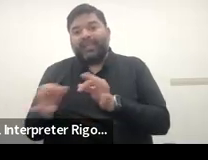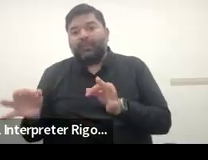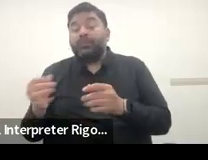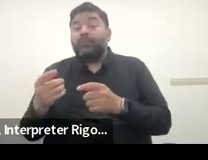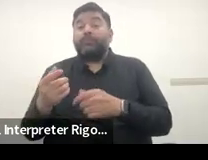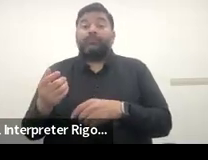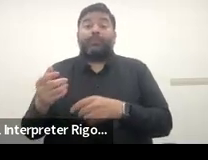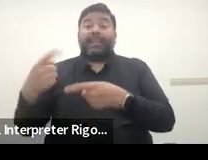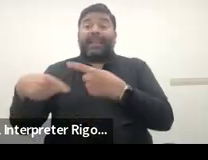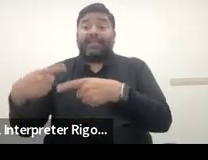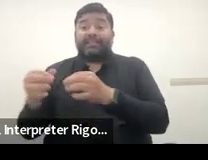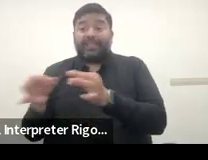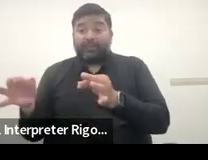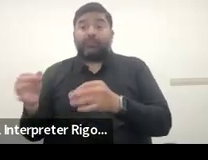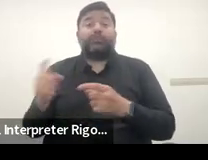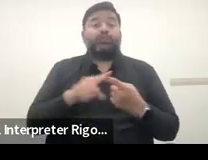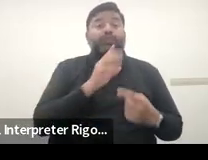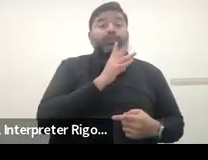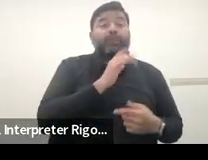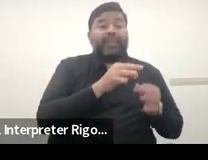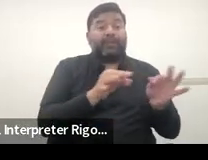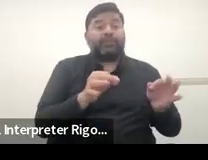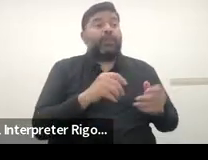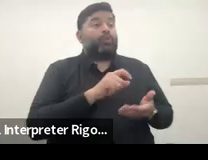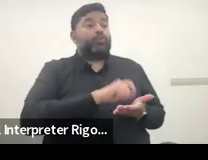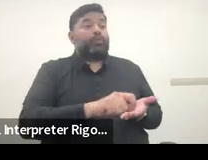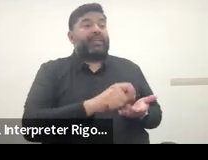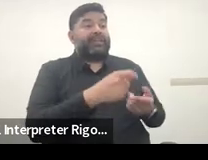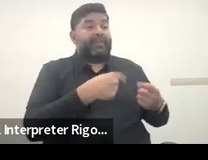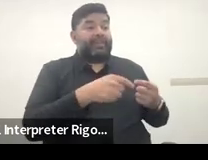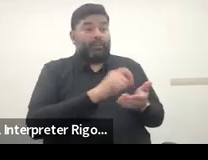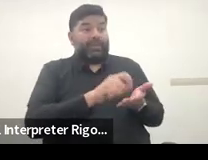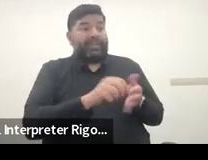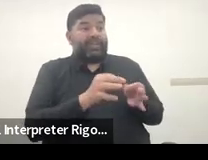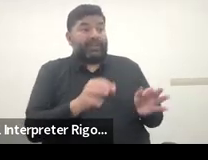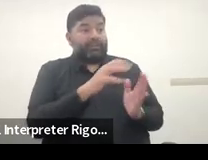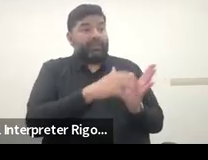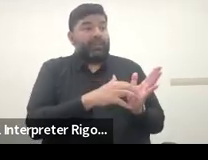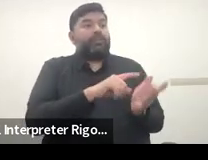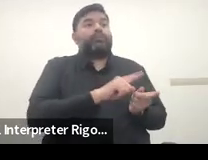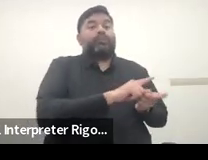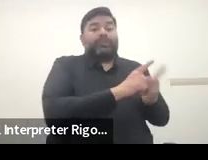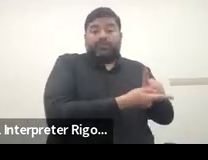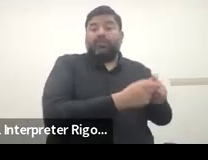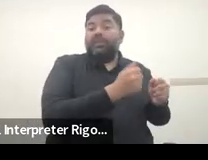spoken language or to a written language or to another sign language for example. And as we